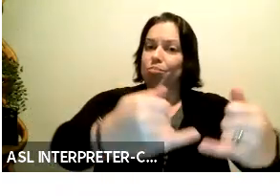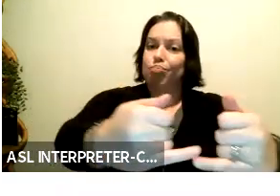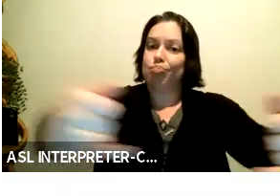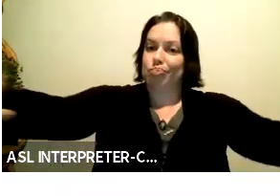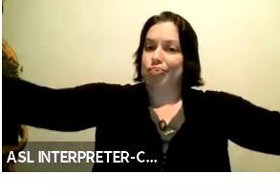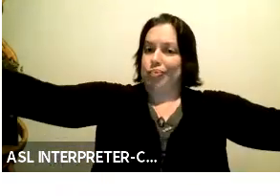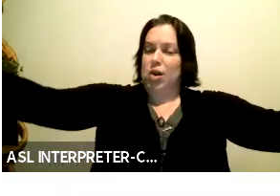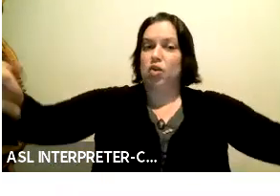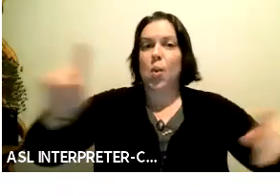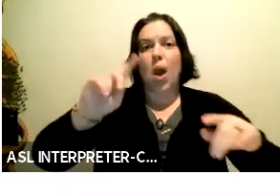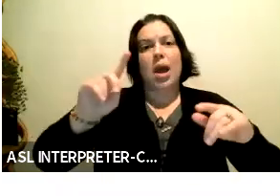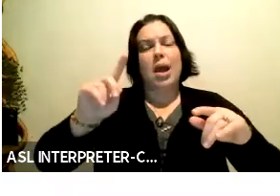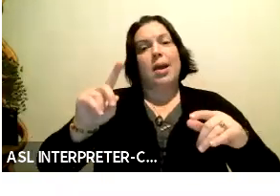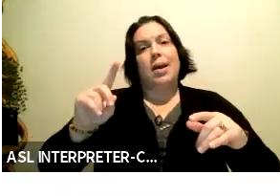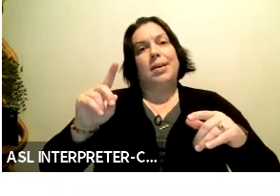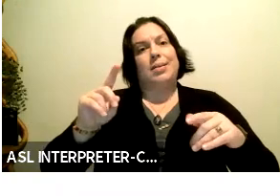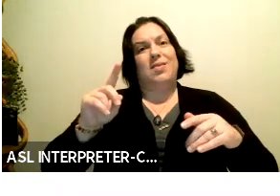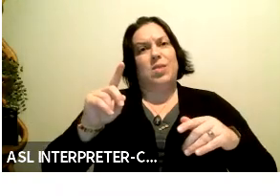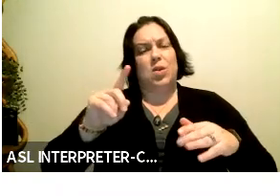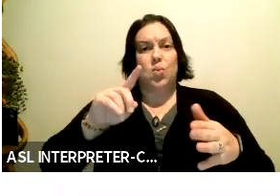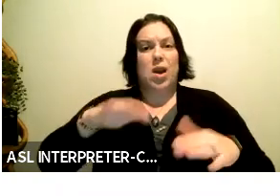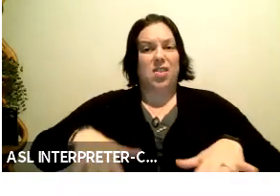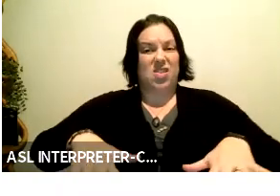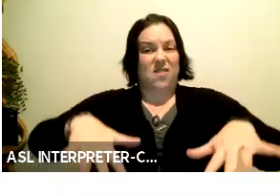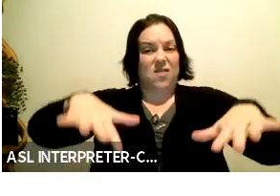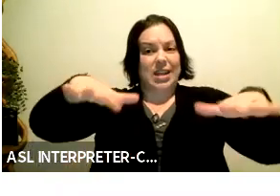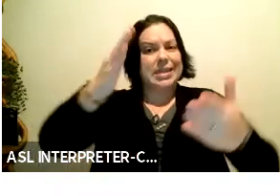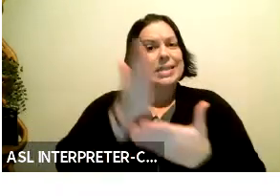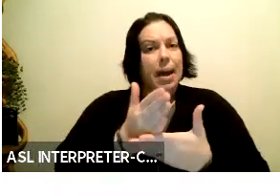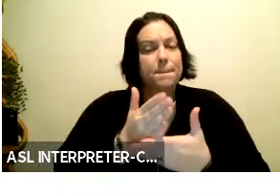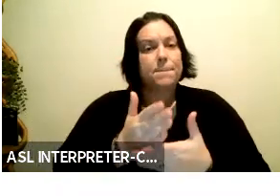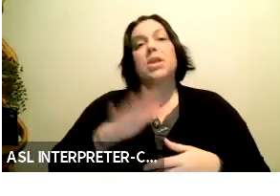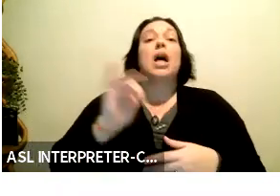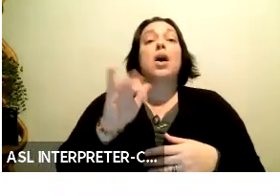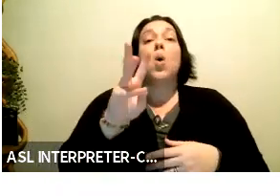of the fire, and while there are certainly consequences to the communities around it,